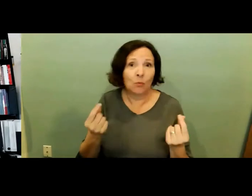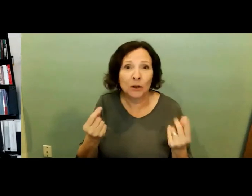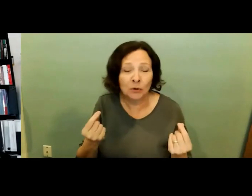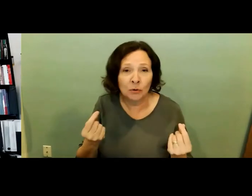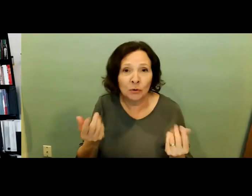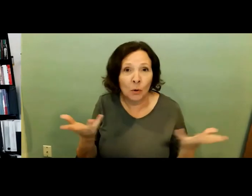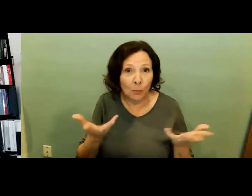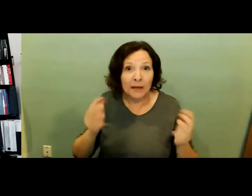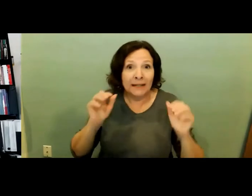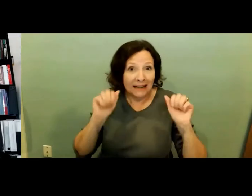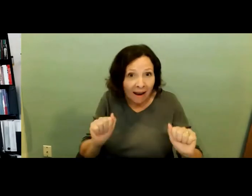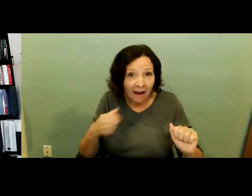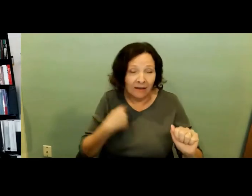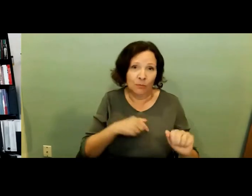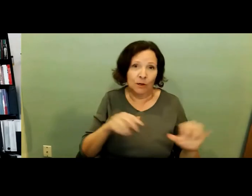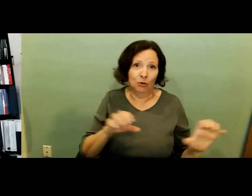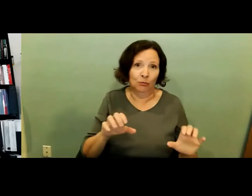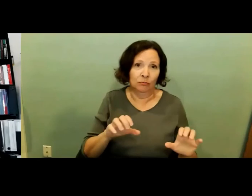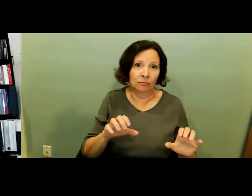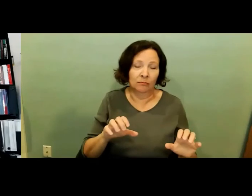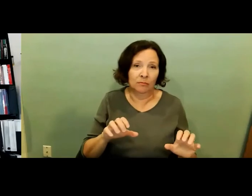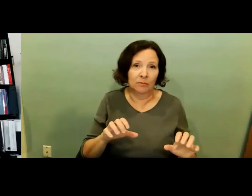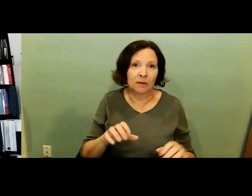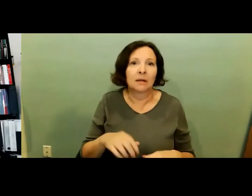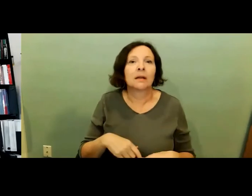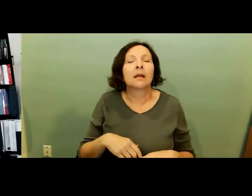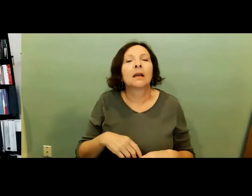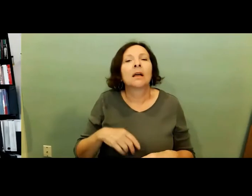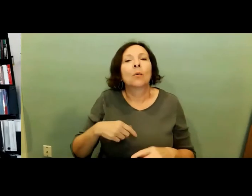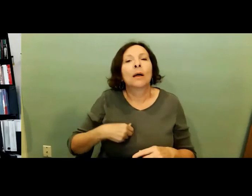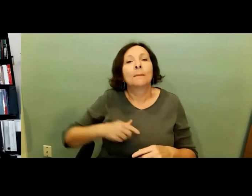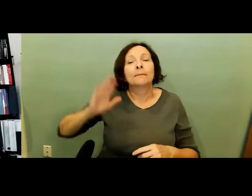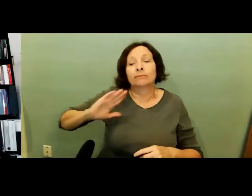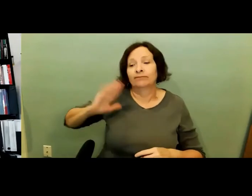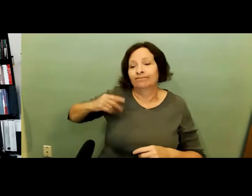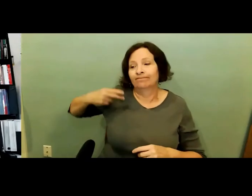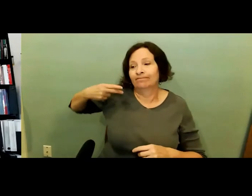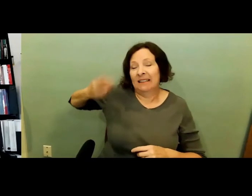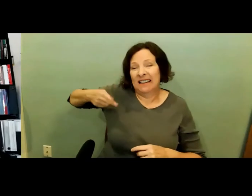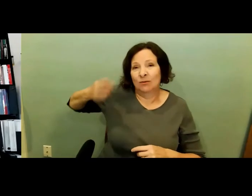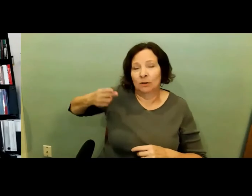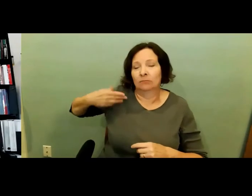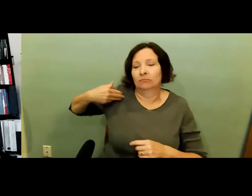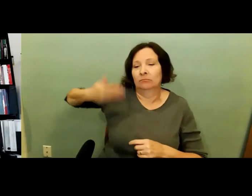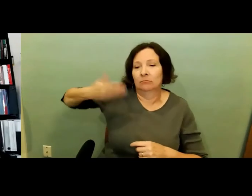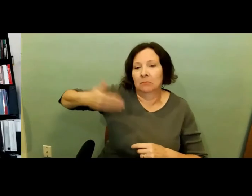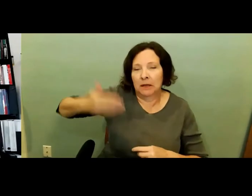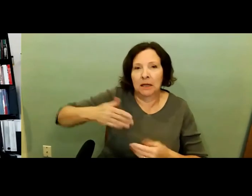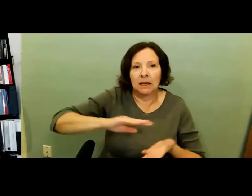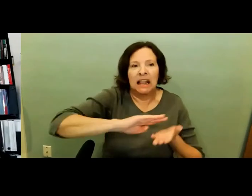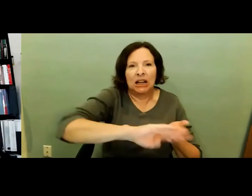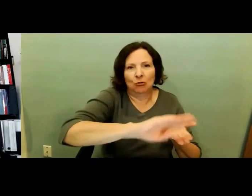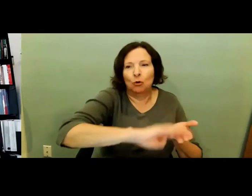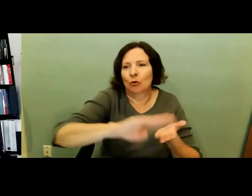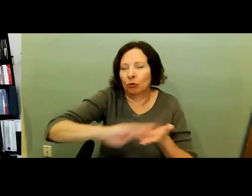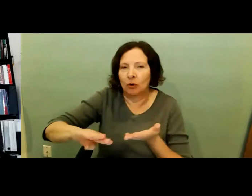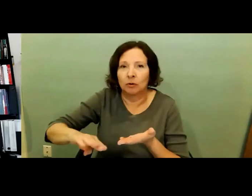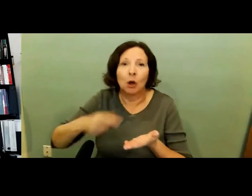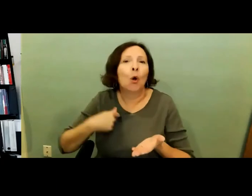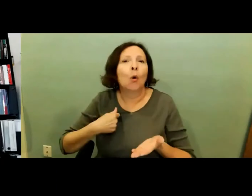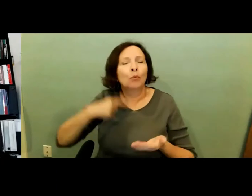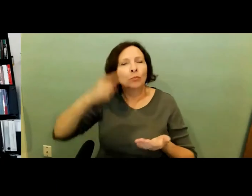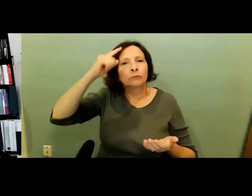We cannot assume that the historical legacy of exclusion has diminished. We